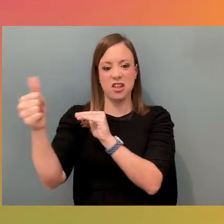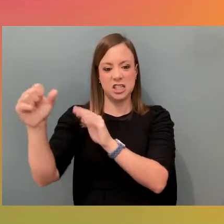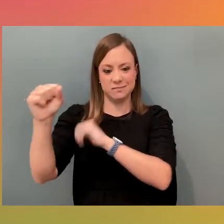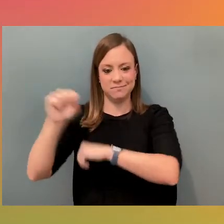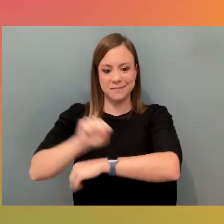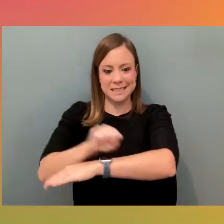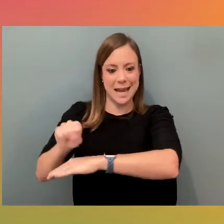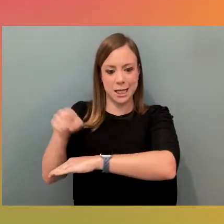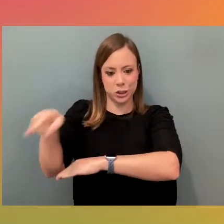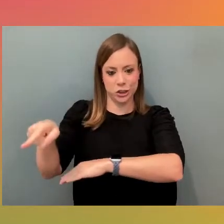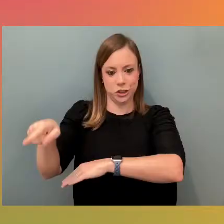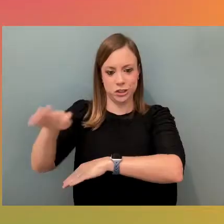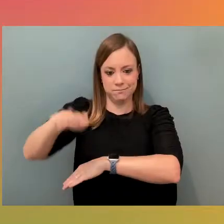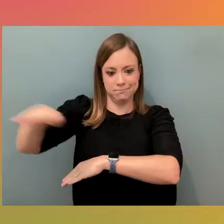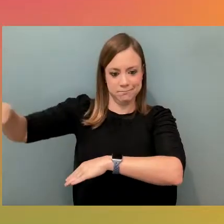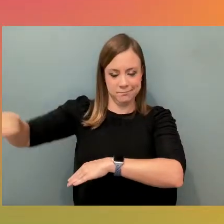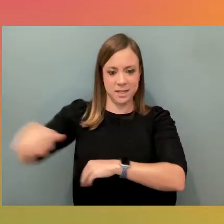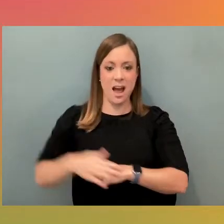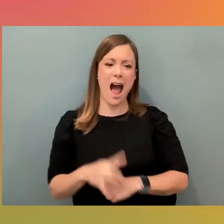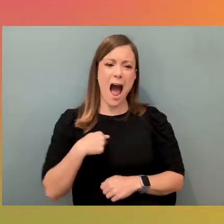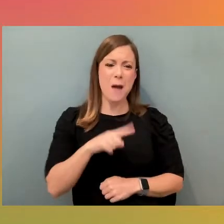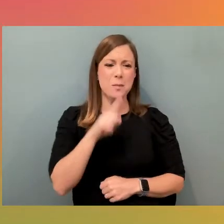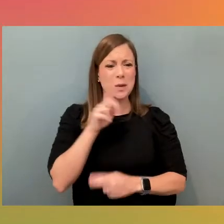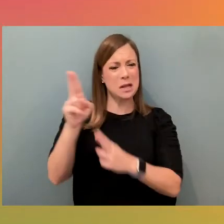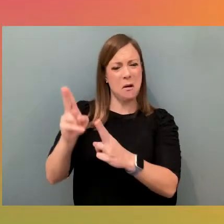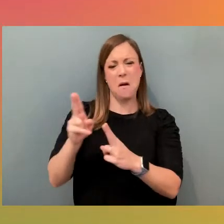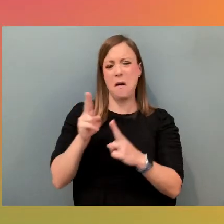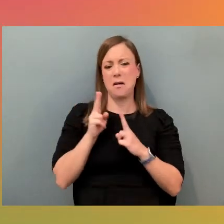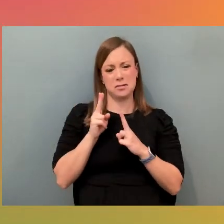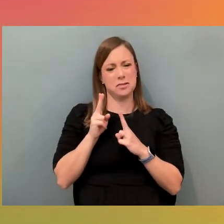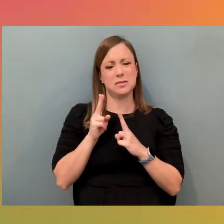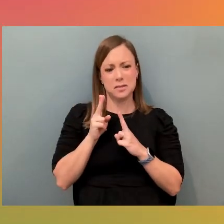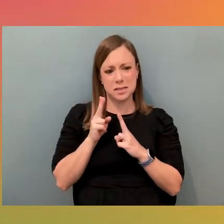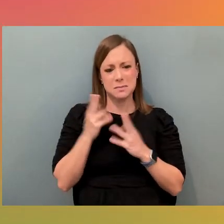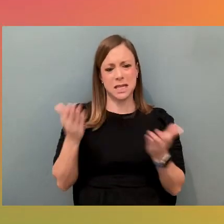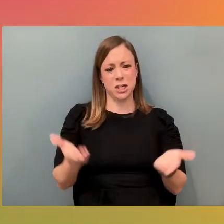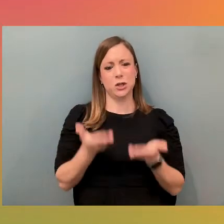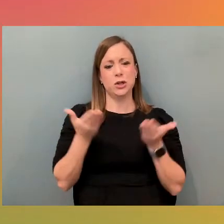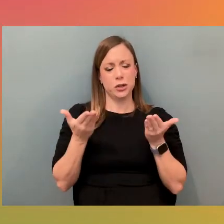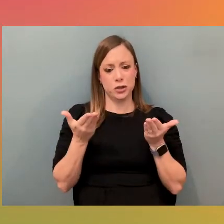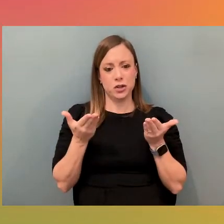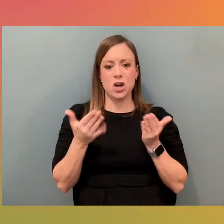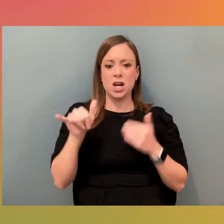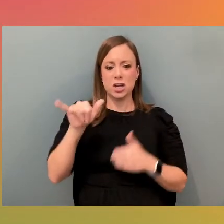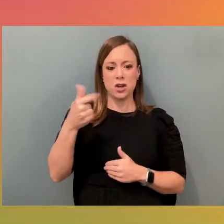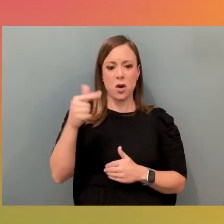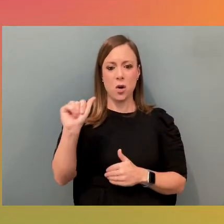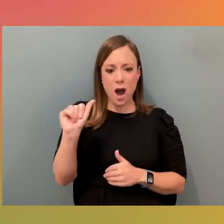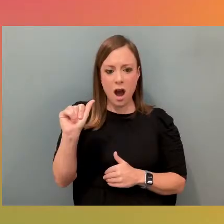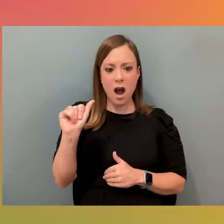COLLEAGUE WAS ME ON THE OTHER STAGES AS WELL. AND I AM HONESTLY, I AM JUST SO